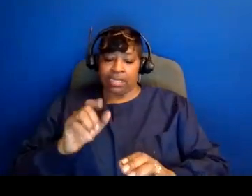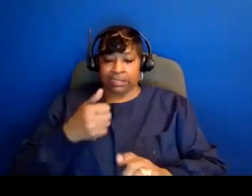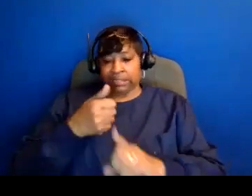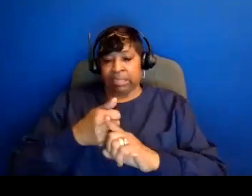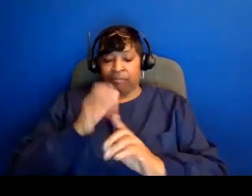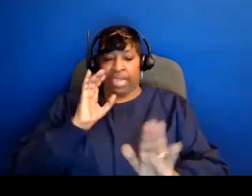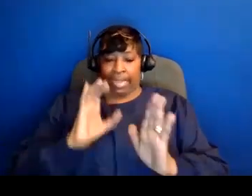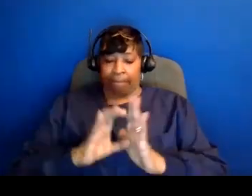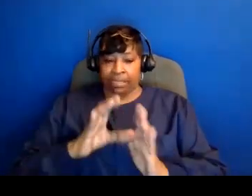lauravanpuymbrouck: Okay.